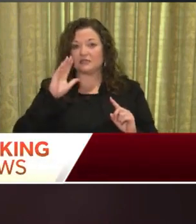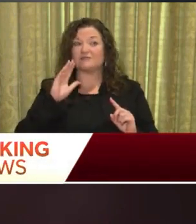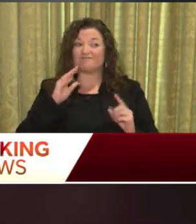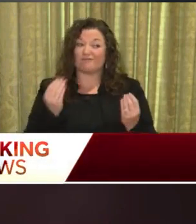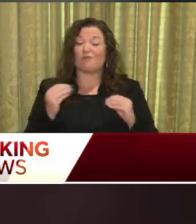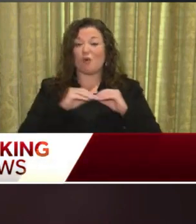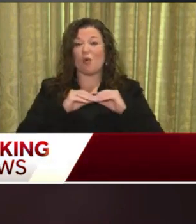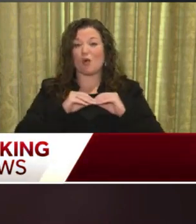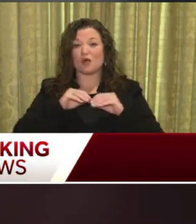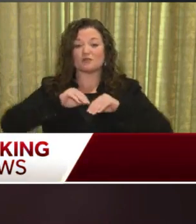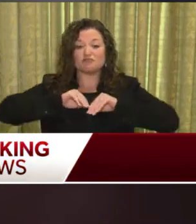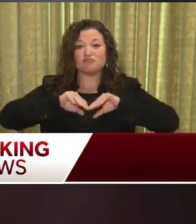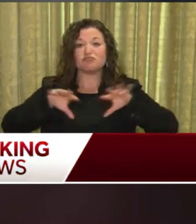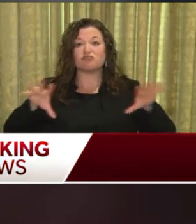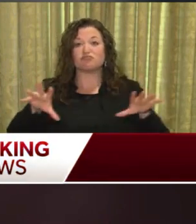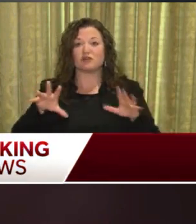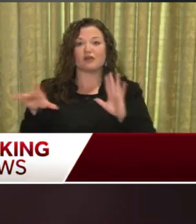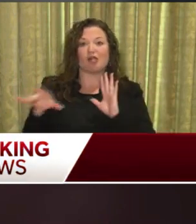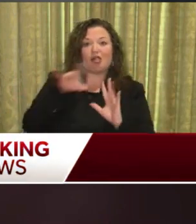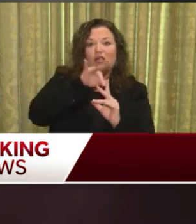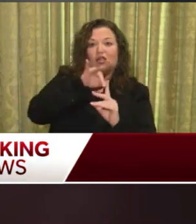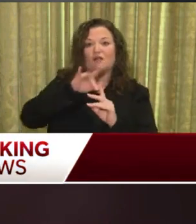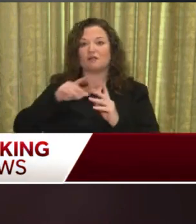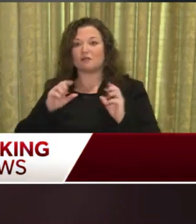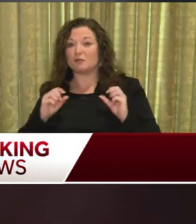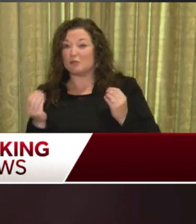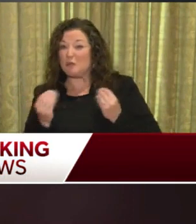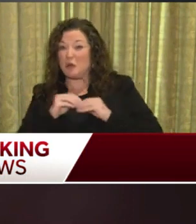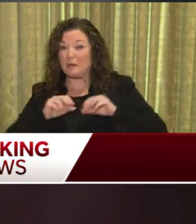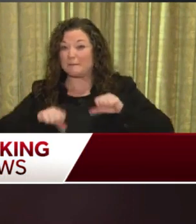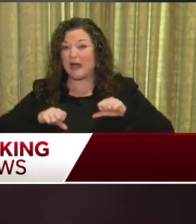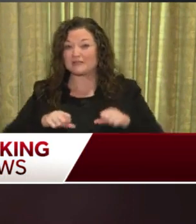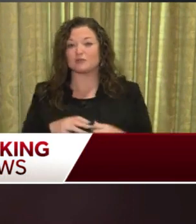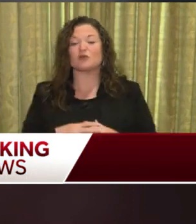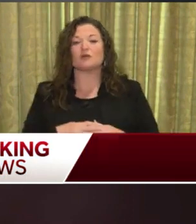CASOMPARED TO ALL THE OTHER VARIANTS IN ARKANSAS.